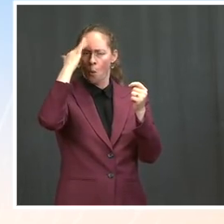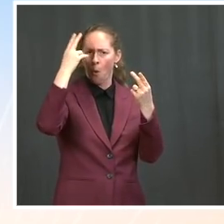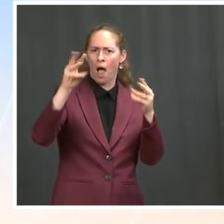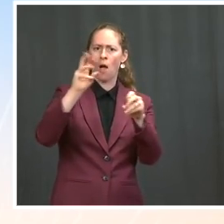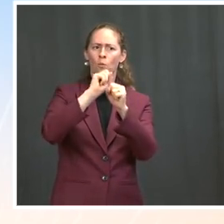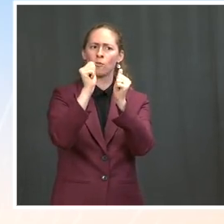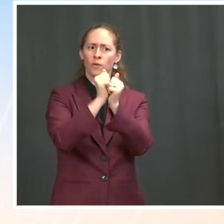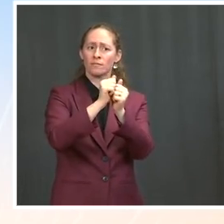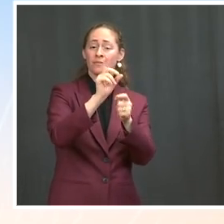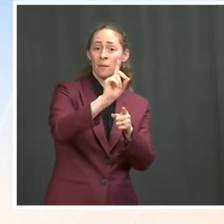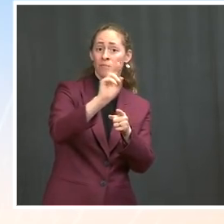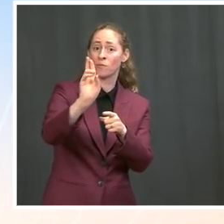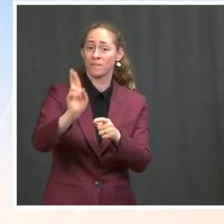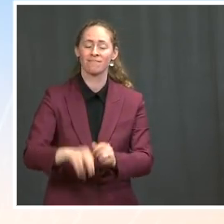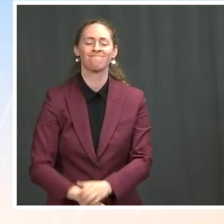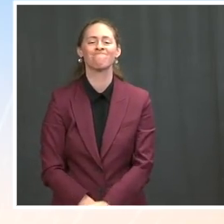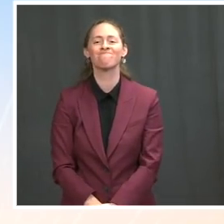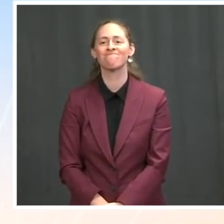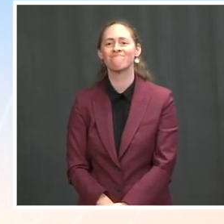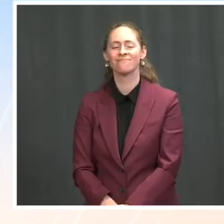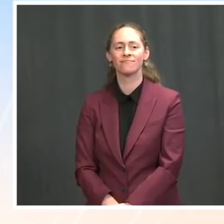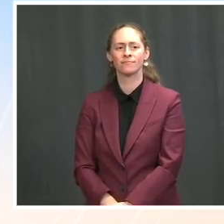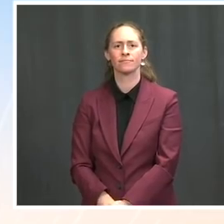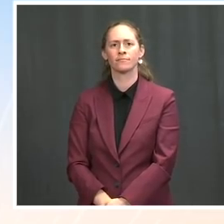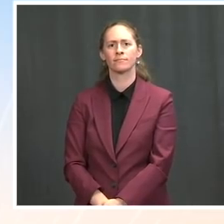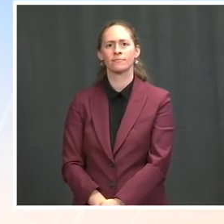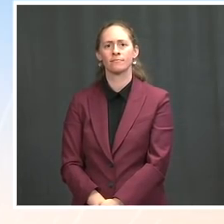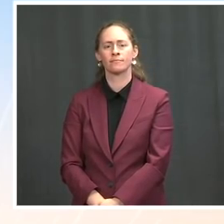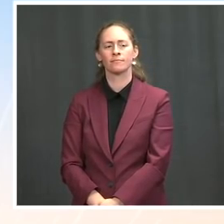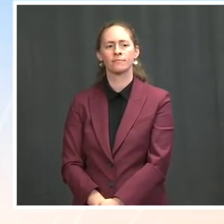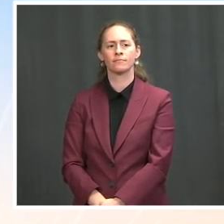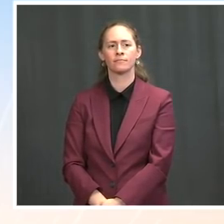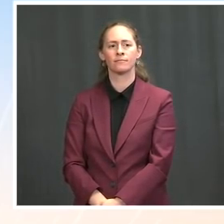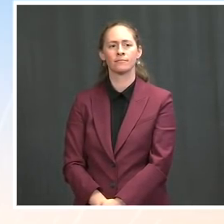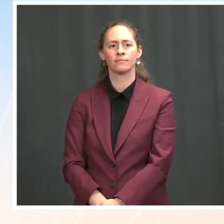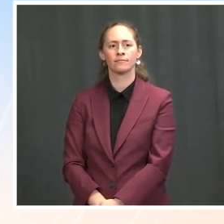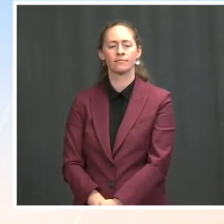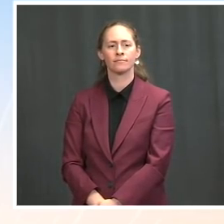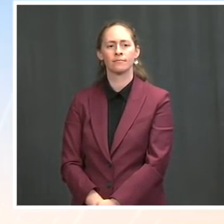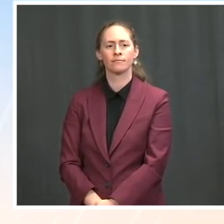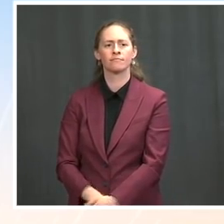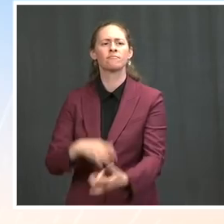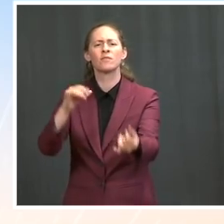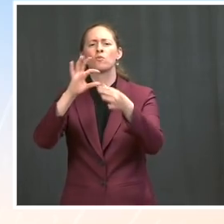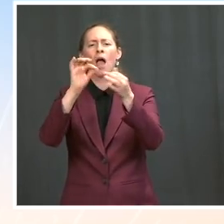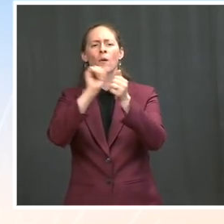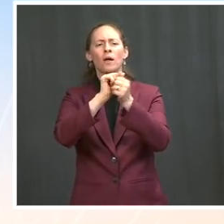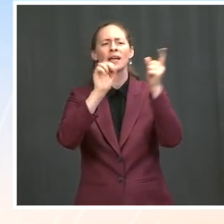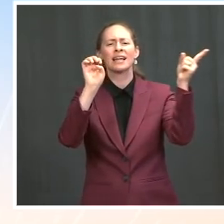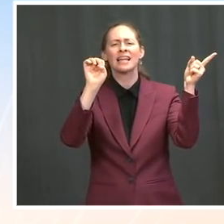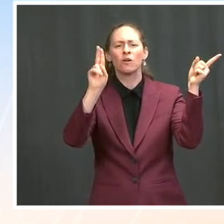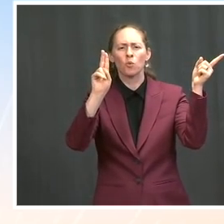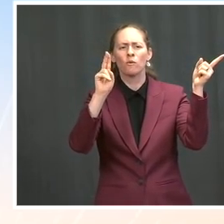The Press: Thank you, Jen. Just to follow up on Iran. An EU negotiator said, today, that they cleared on certain technical issues,